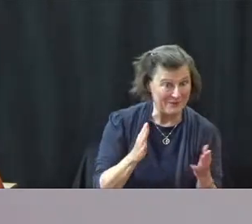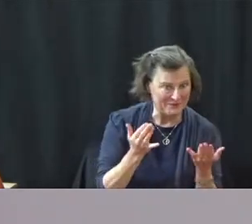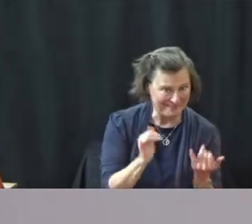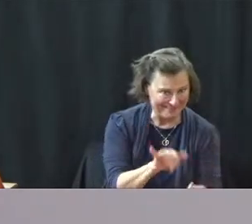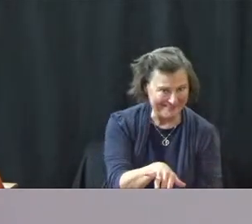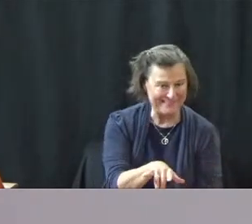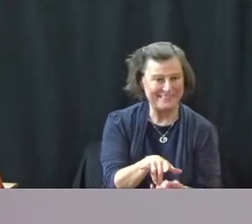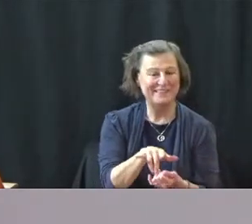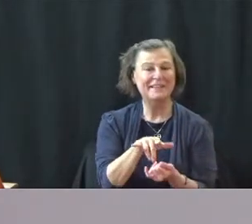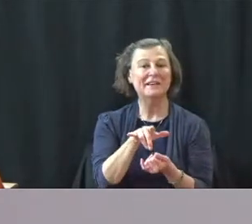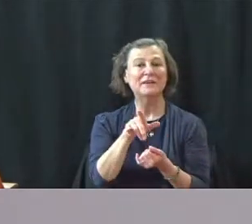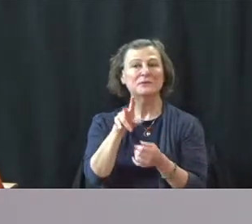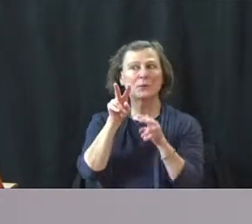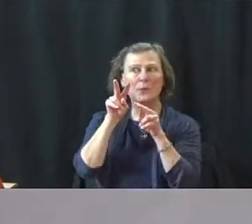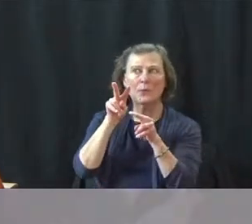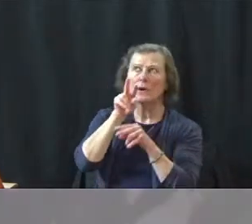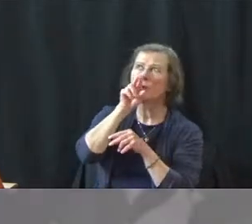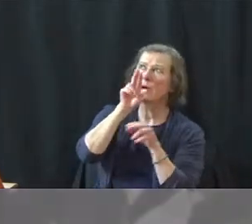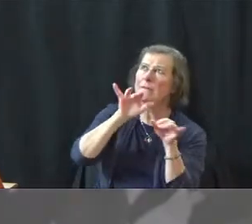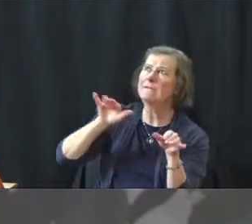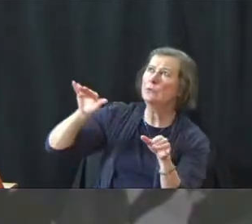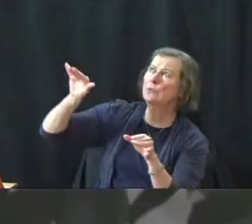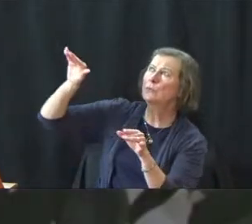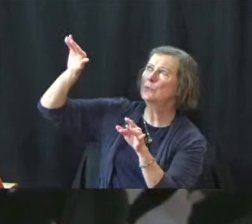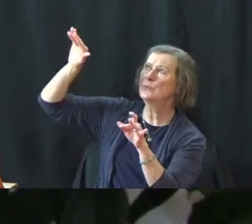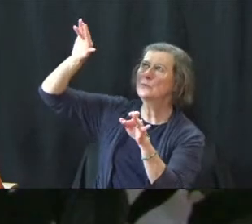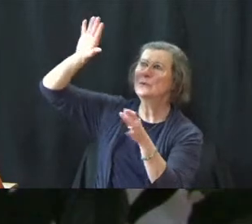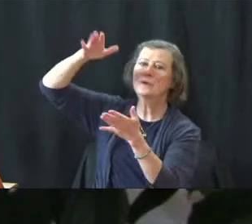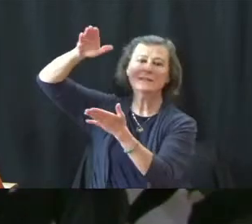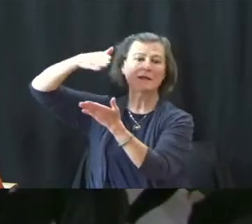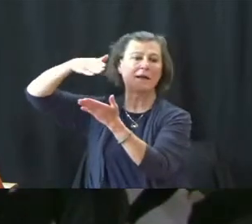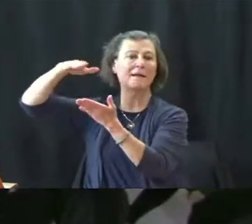She watched as robin flew up high, and sang her lovely song:.